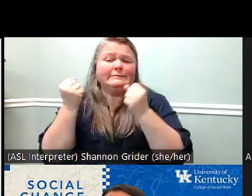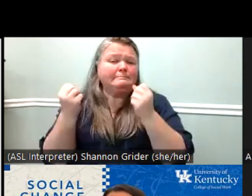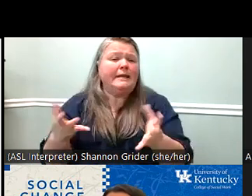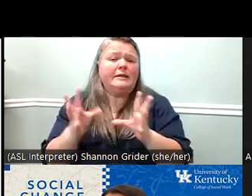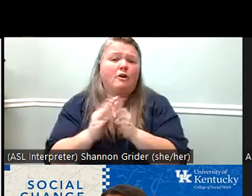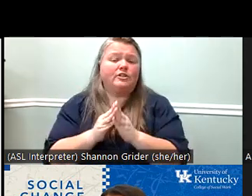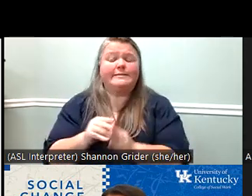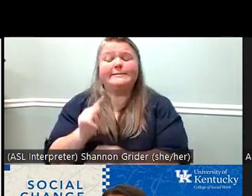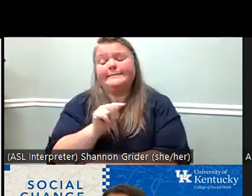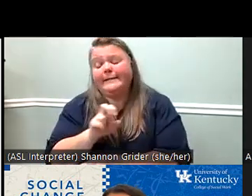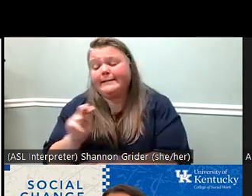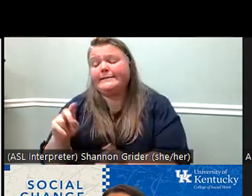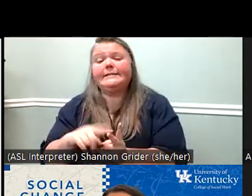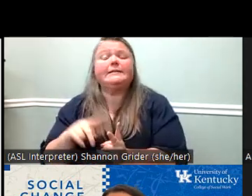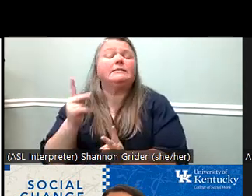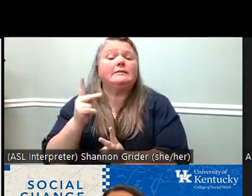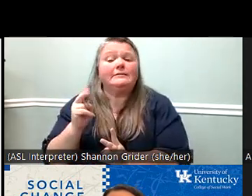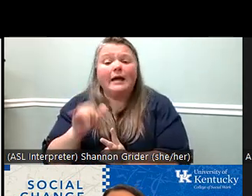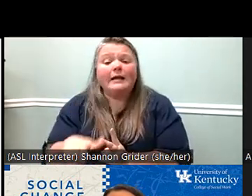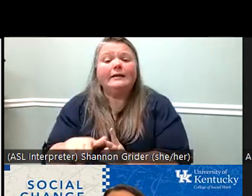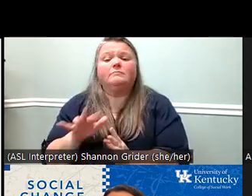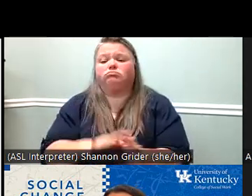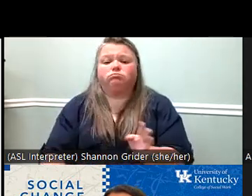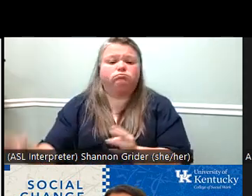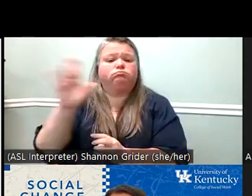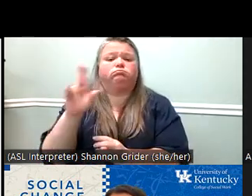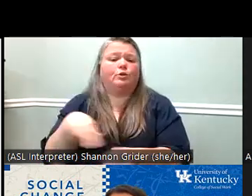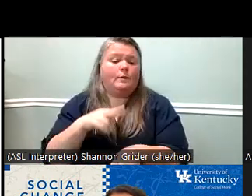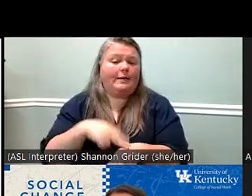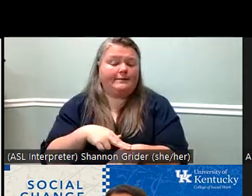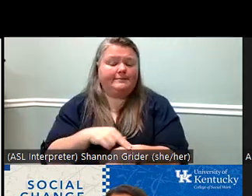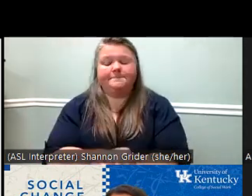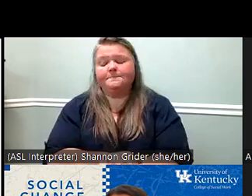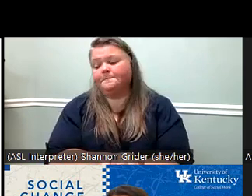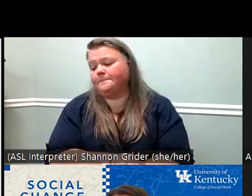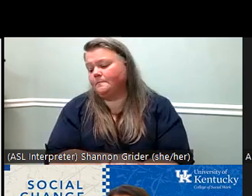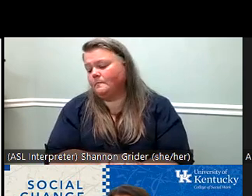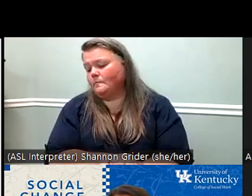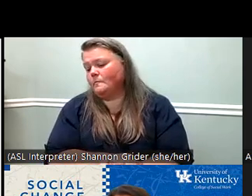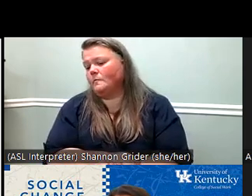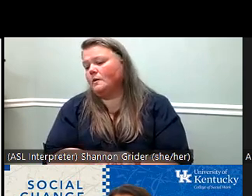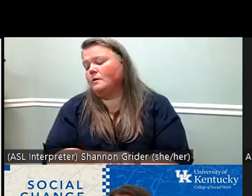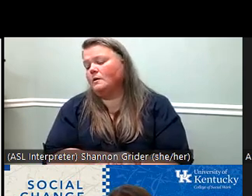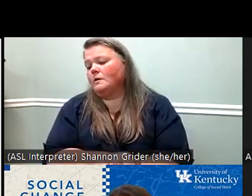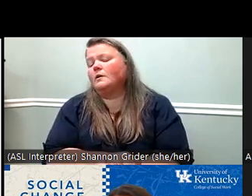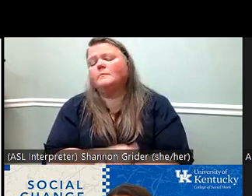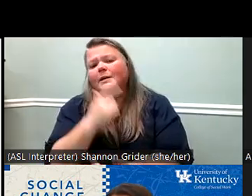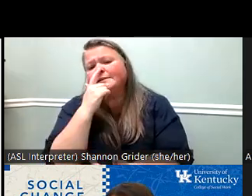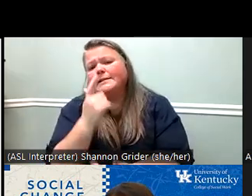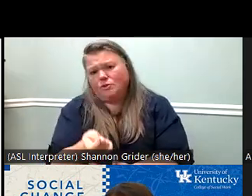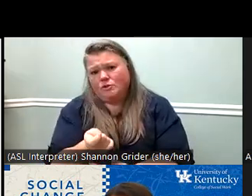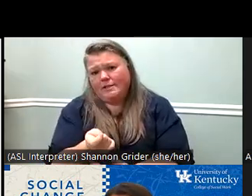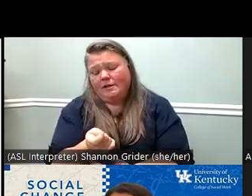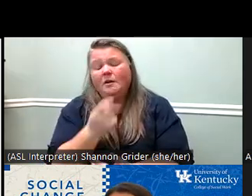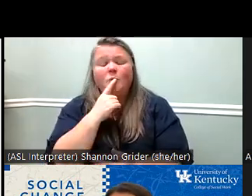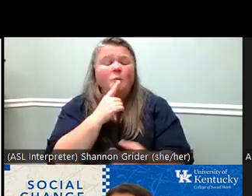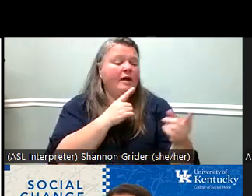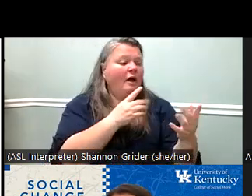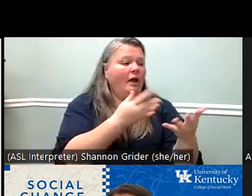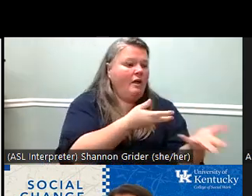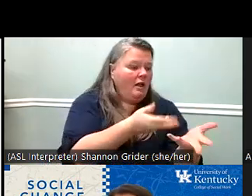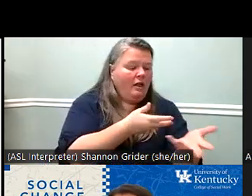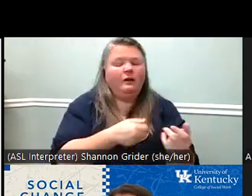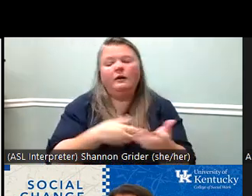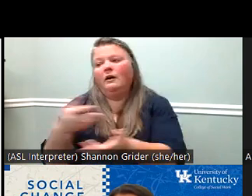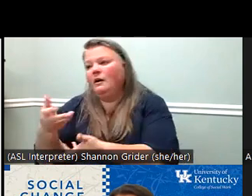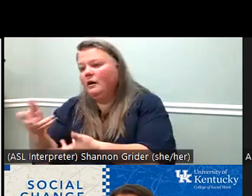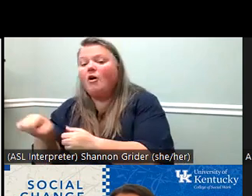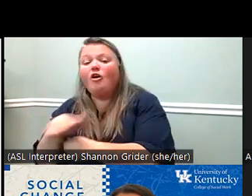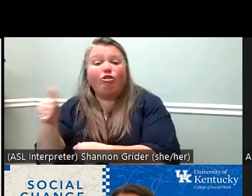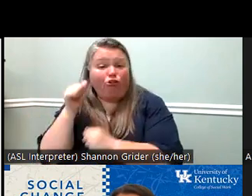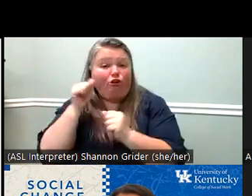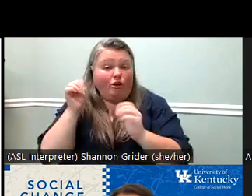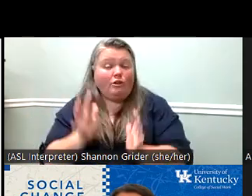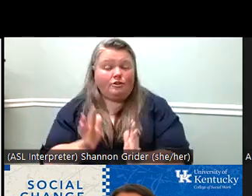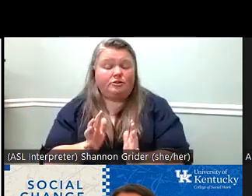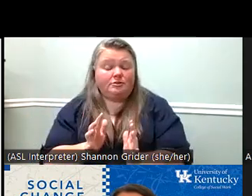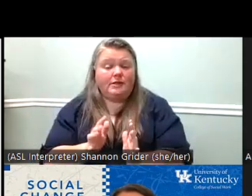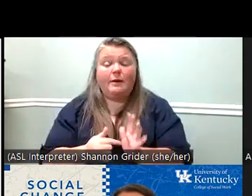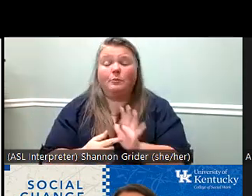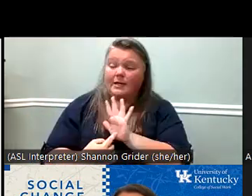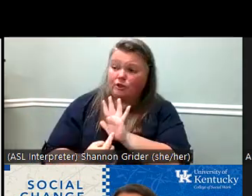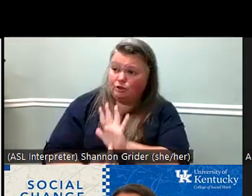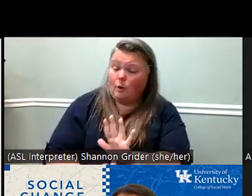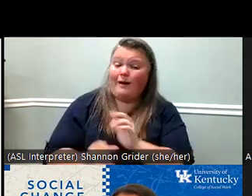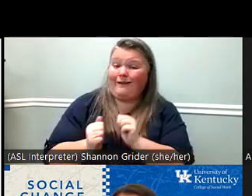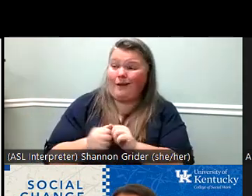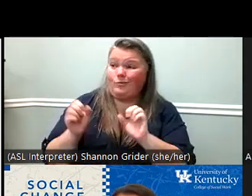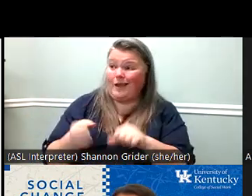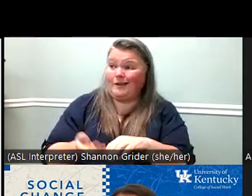WORK REALLY CLOSELY ABOUT AUDIOLOGISTS IN THIS PROJECT, AND WE ARE PRESENTING OUR IDEAS, WE'RE PRESENTING THIS COLLABORATION AND PRESENTING OUR FINDINGS IN MULTIPLE